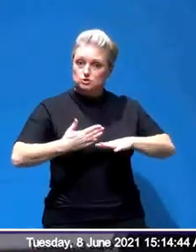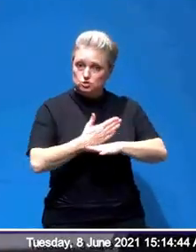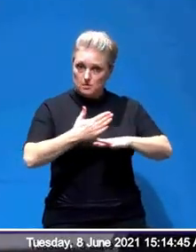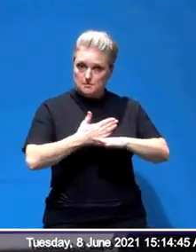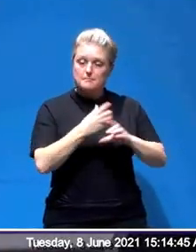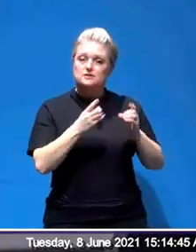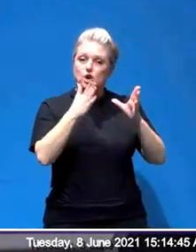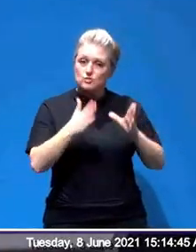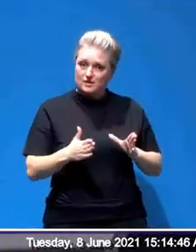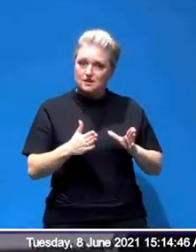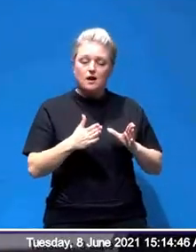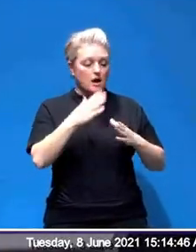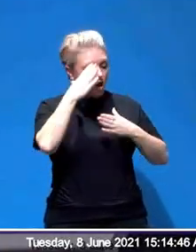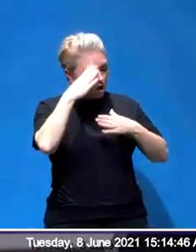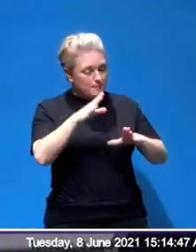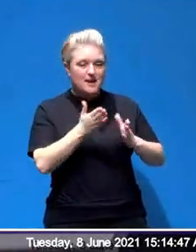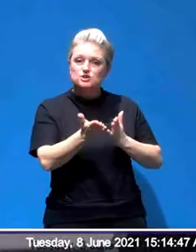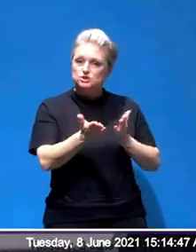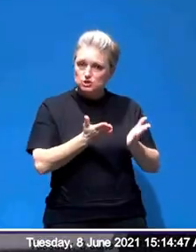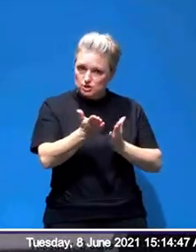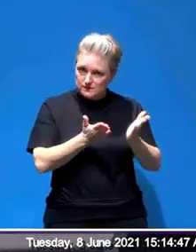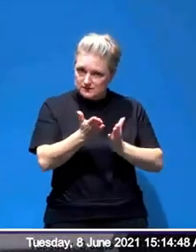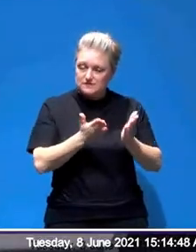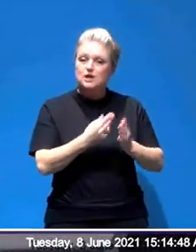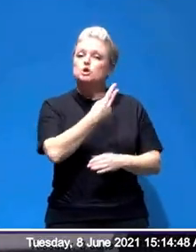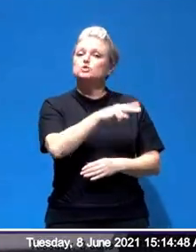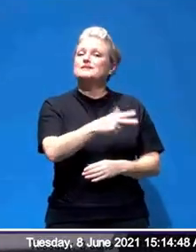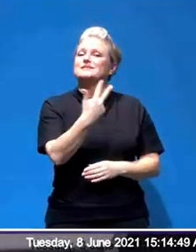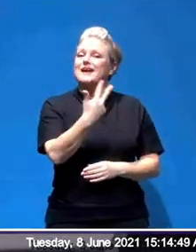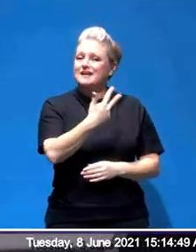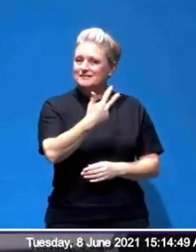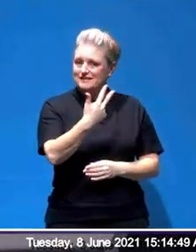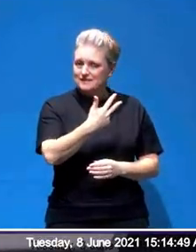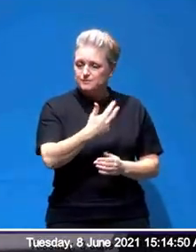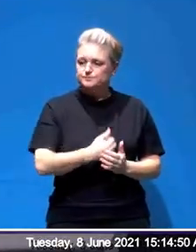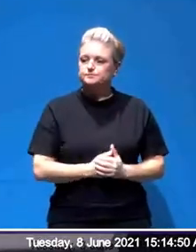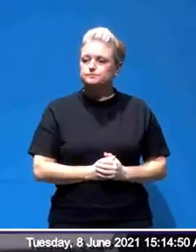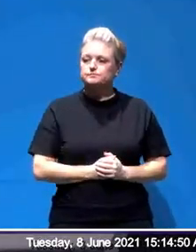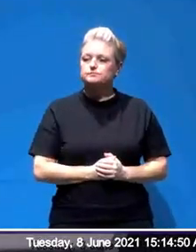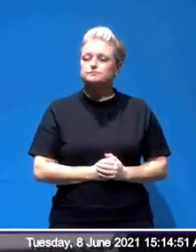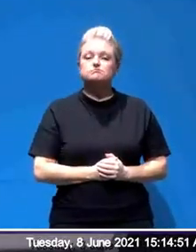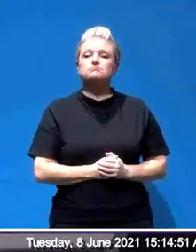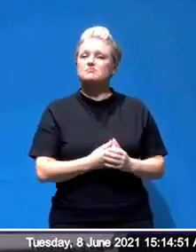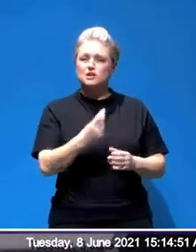Accommodation Services in 2018, I met with all my senior leaders, so at that